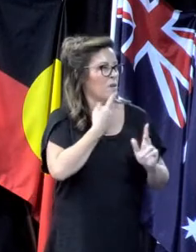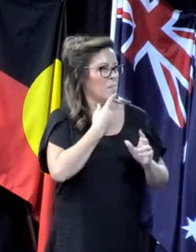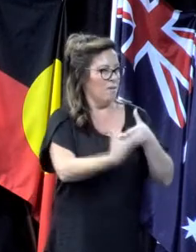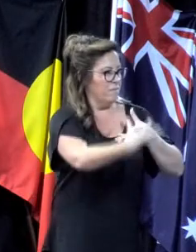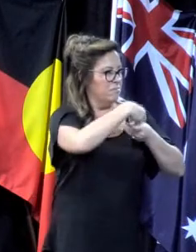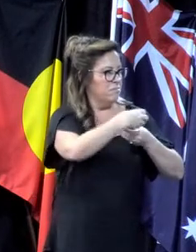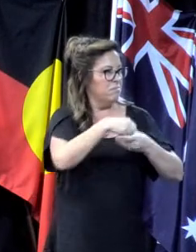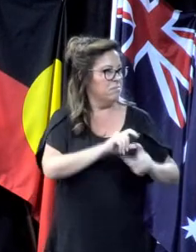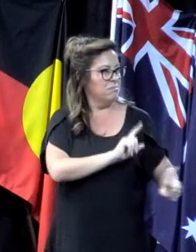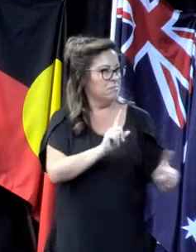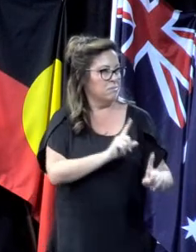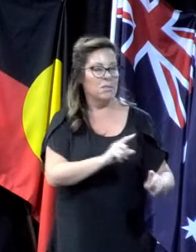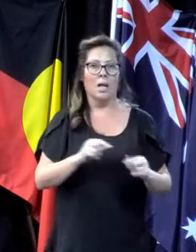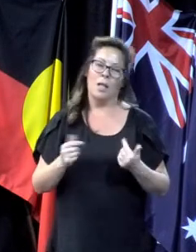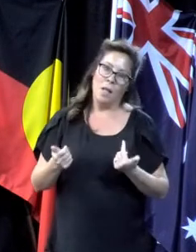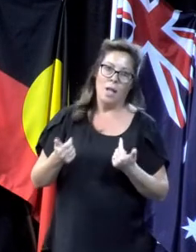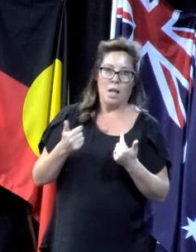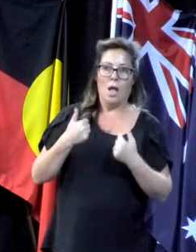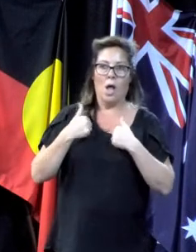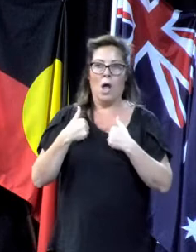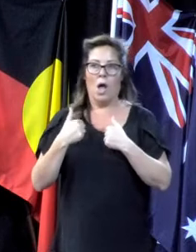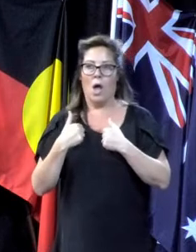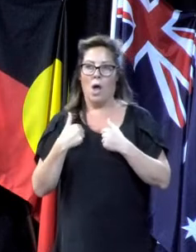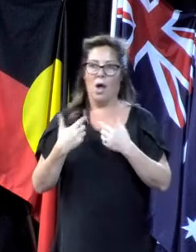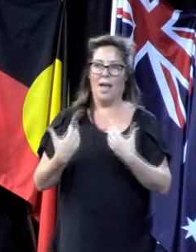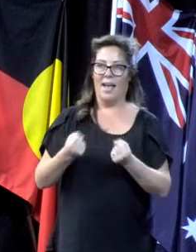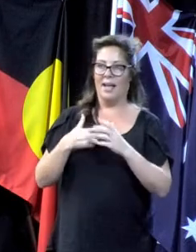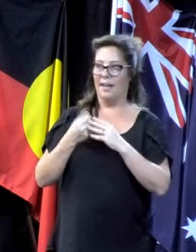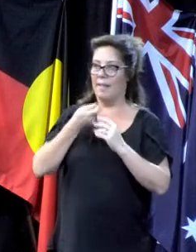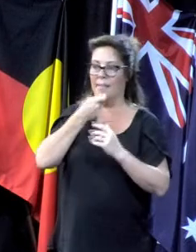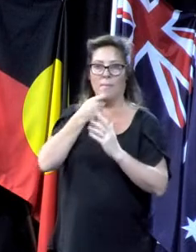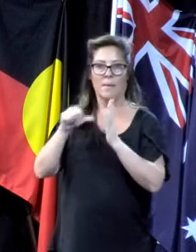where I could reallocate some funding, recently, to work on developing